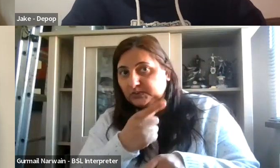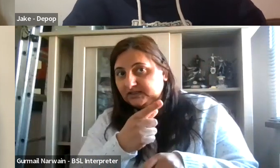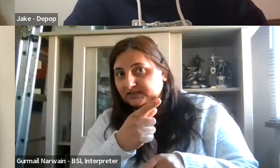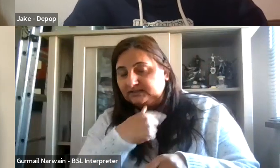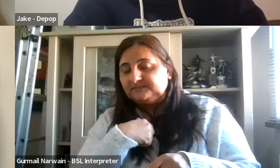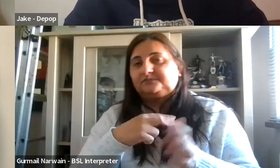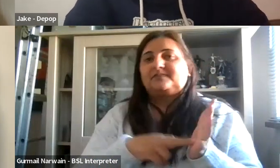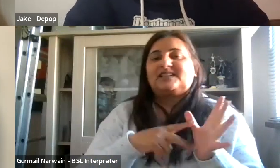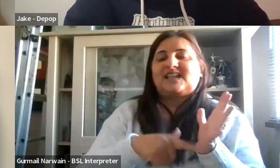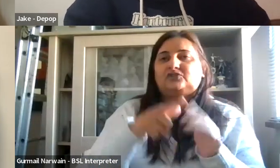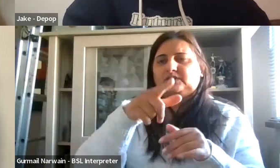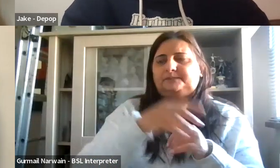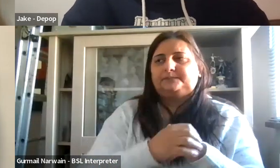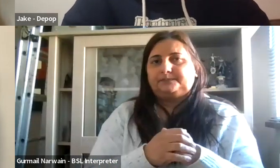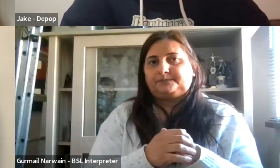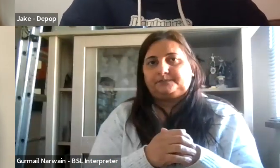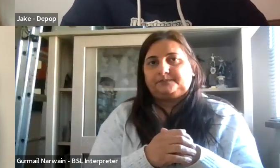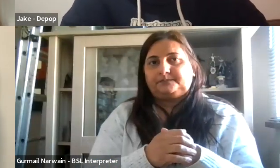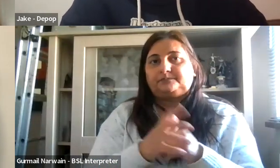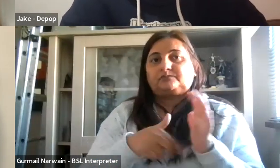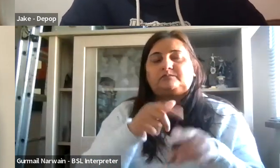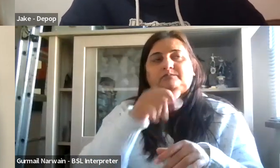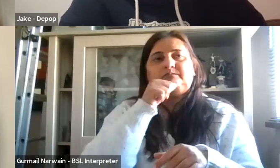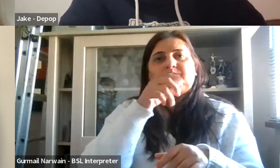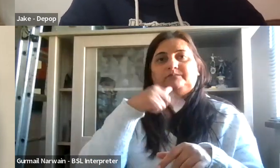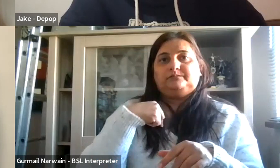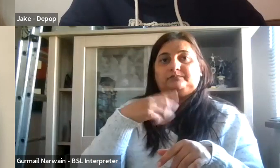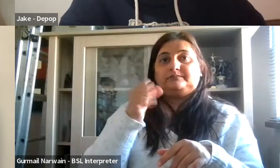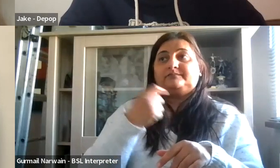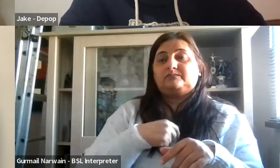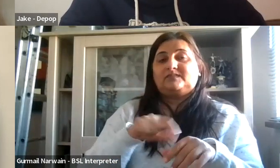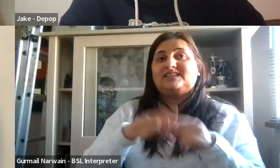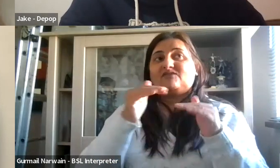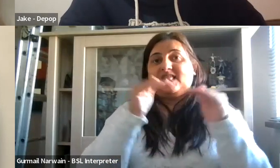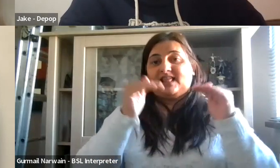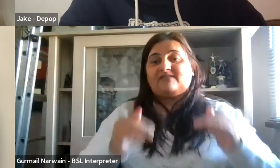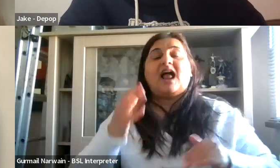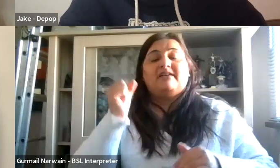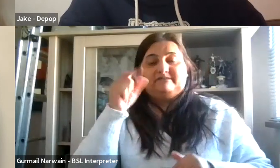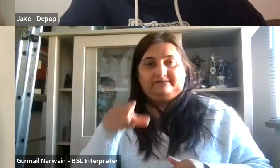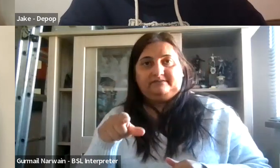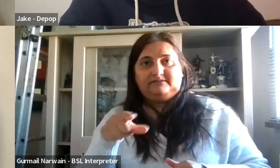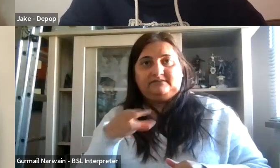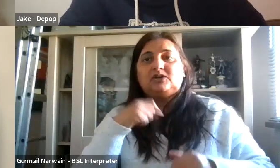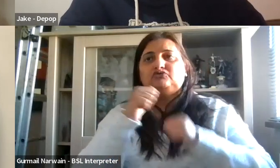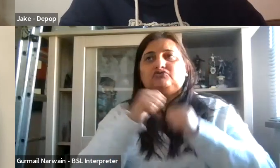Shall I take this Jake. So as Jake alluded to, we have roles at different levels and have a structured levelling framework that identified at each level who skills and attributes are expected at that We do have roles at different levels, and we have quite a structured what we call leveling